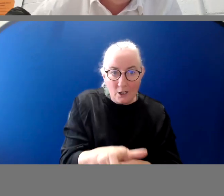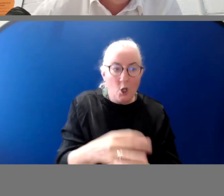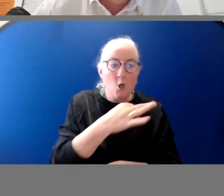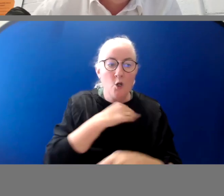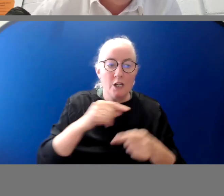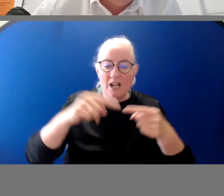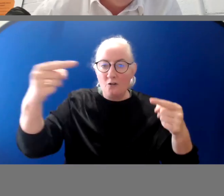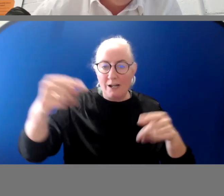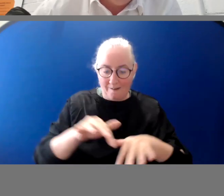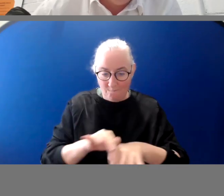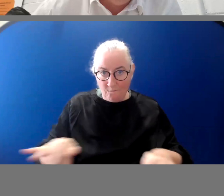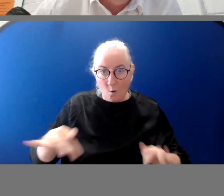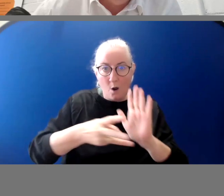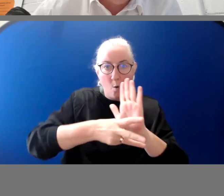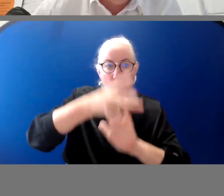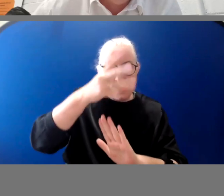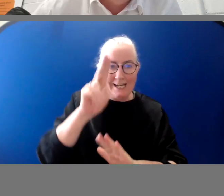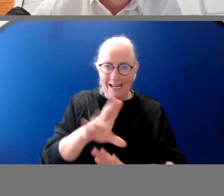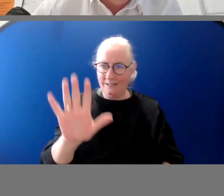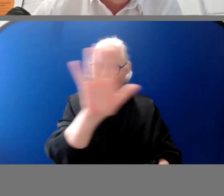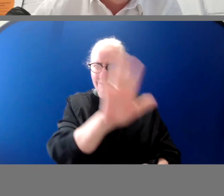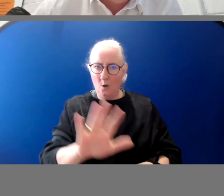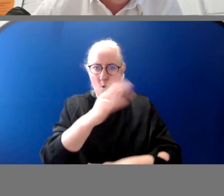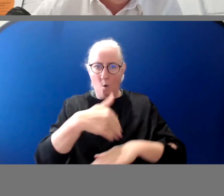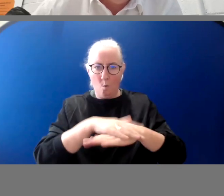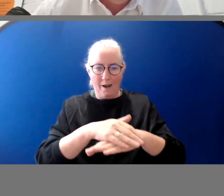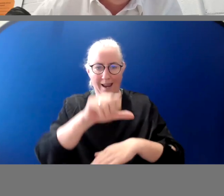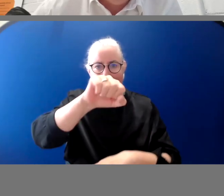and the walls and stuff you can pick out where the door handle is but the person didn't consider the